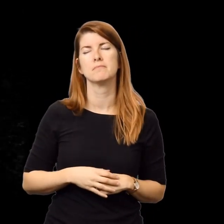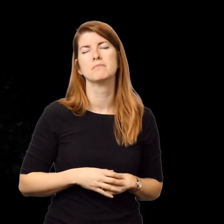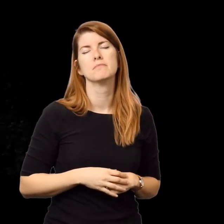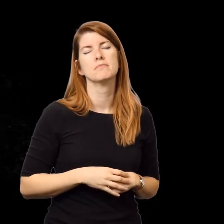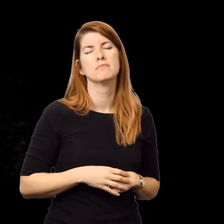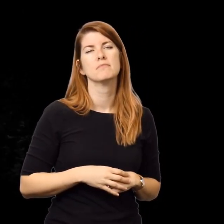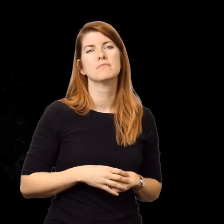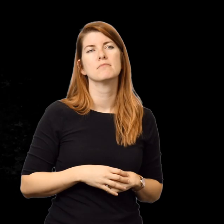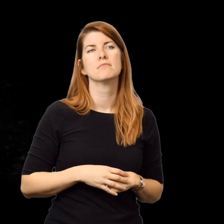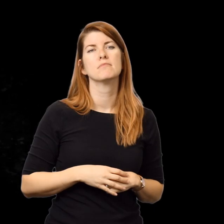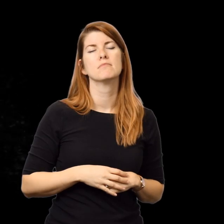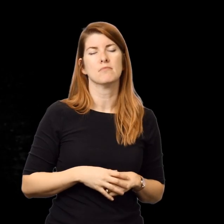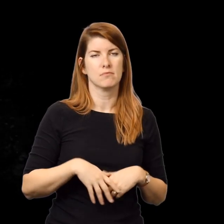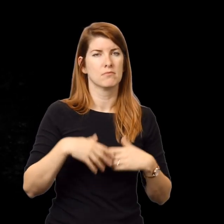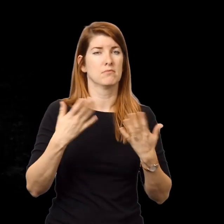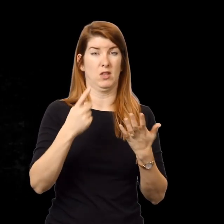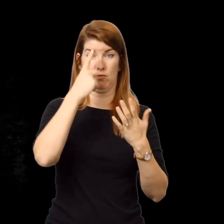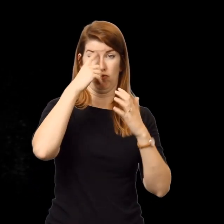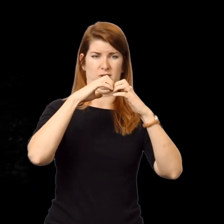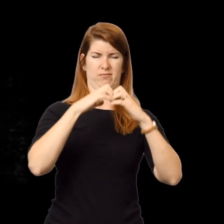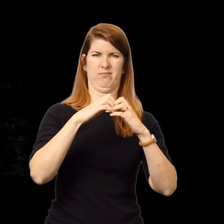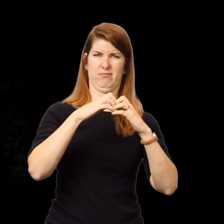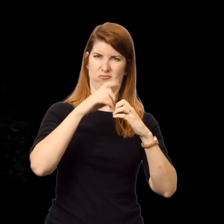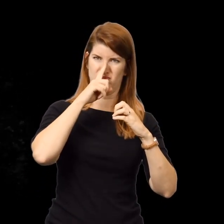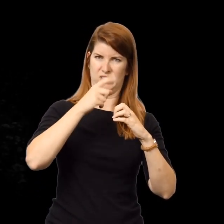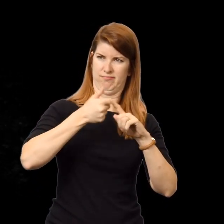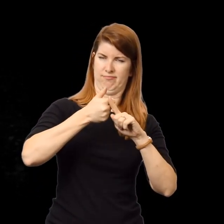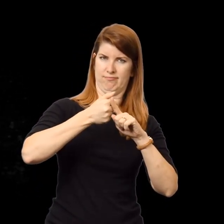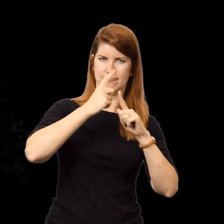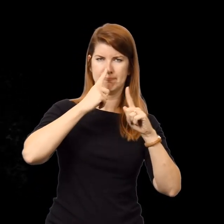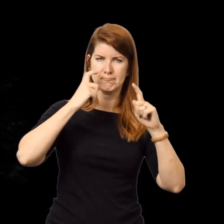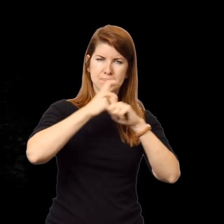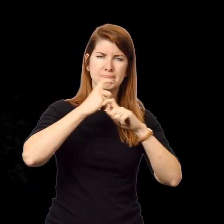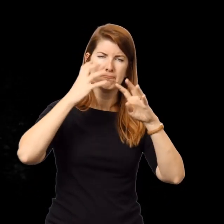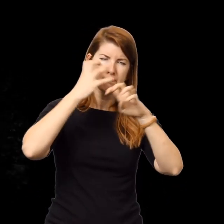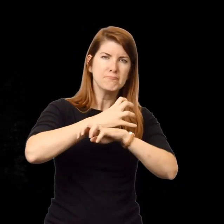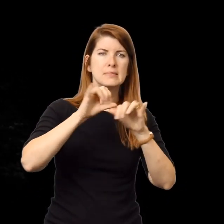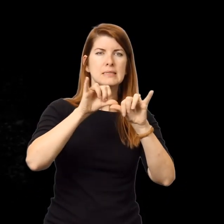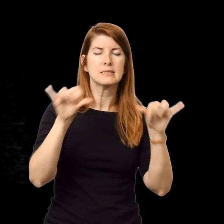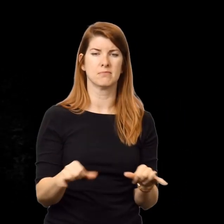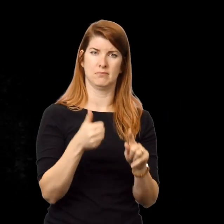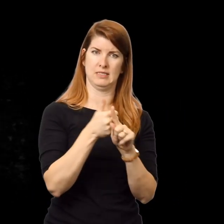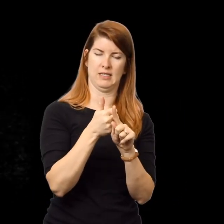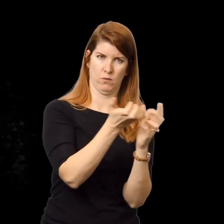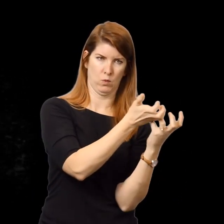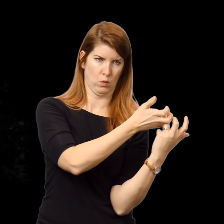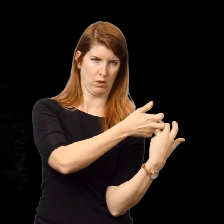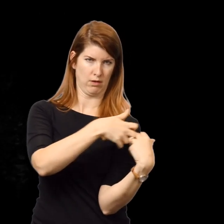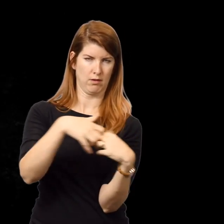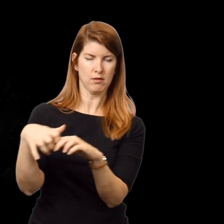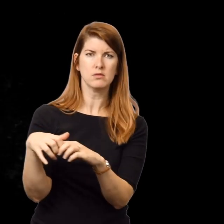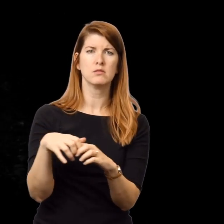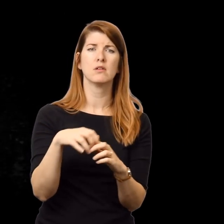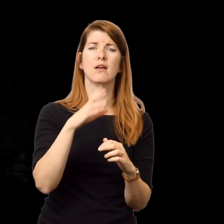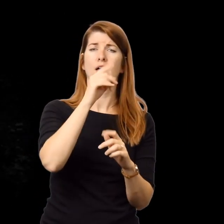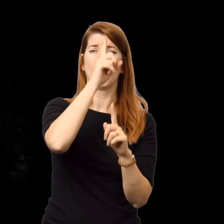So, the brain is a complex system that self-organizes moving towards greater